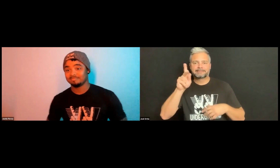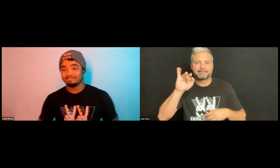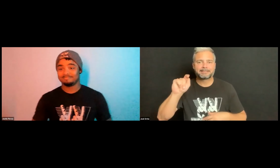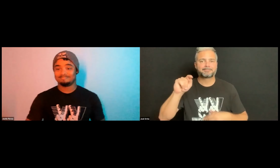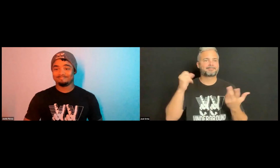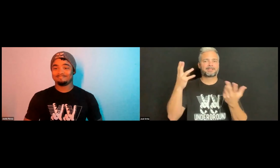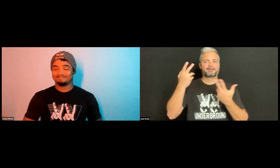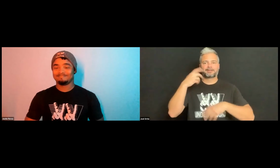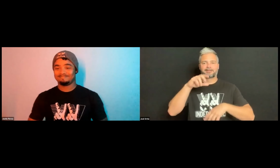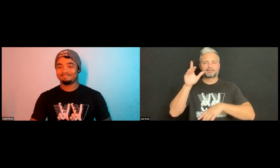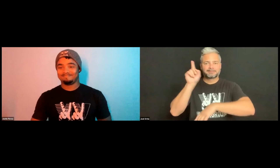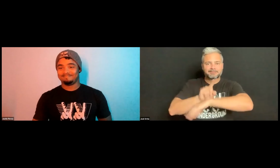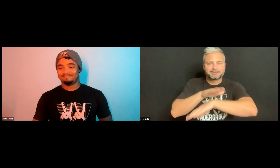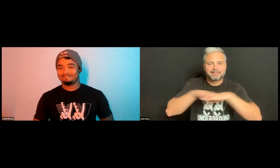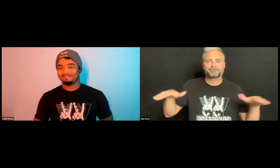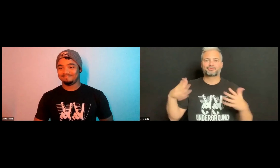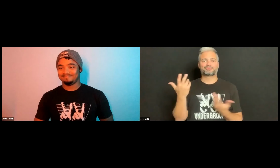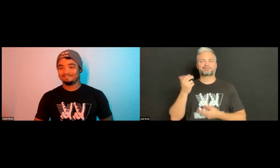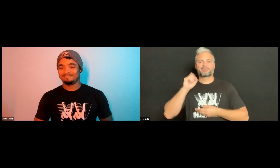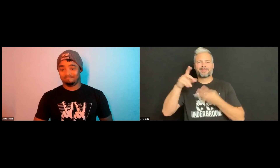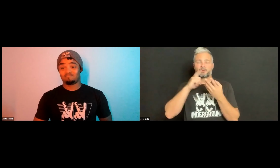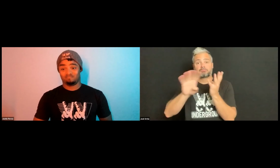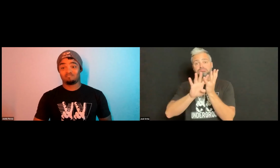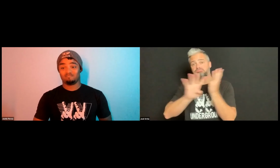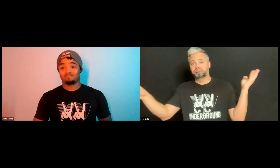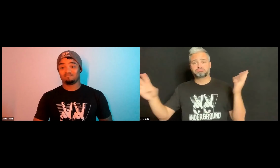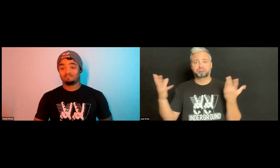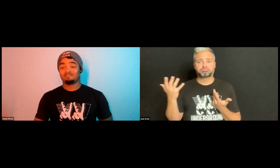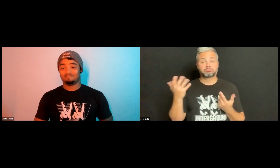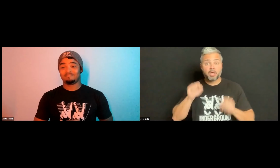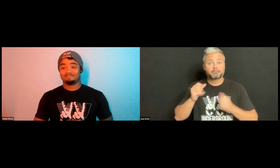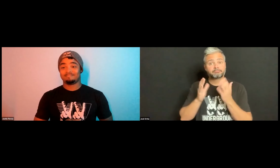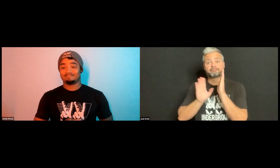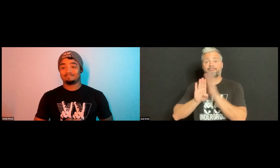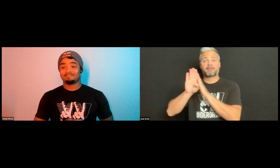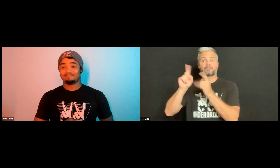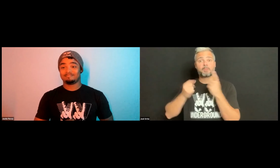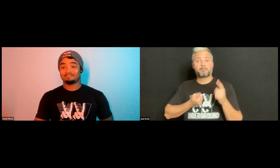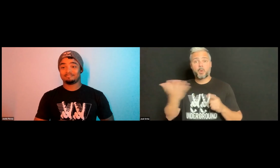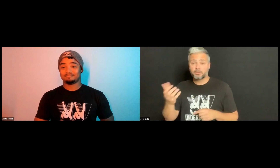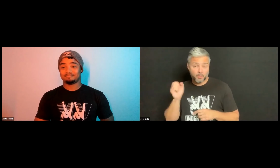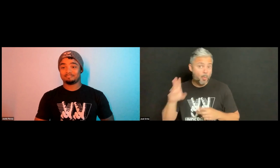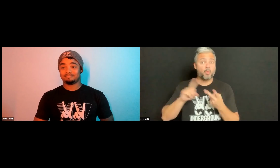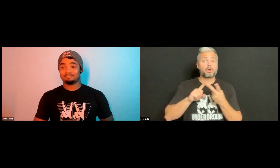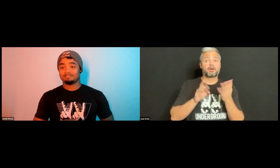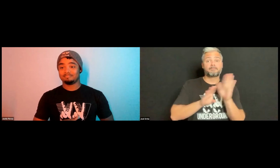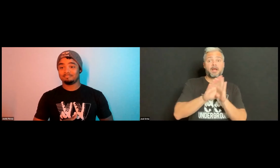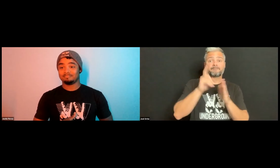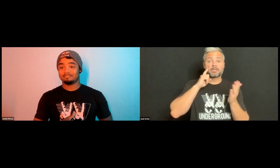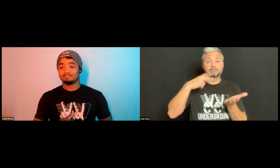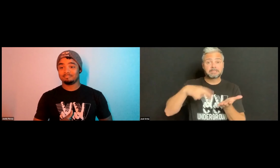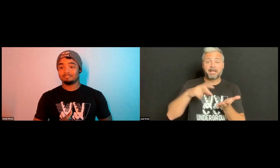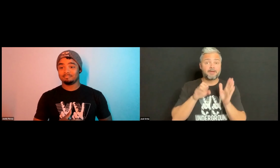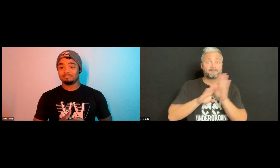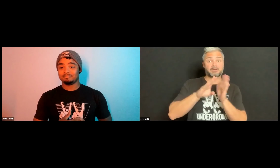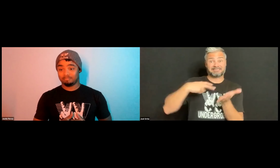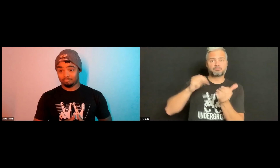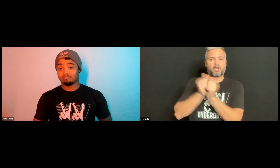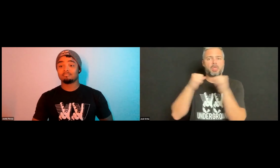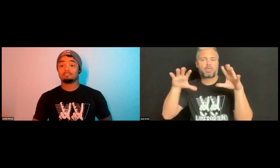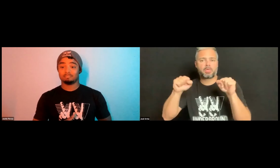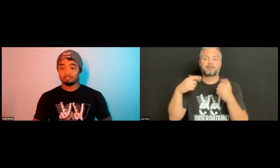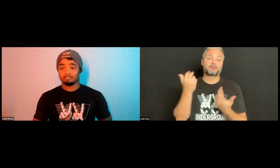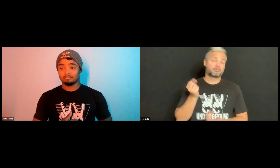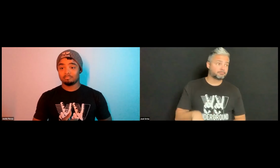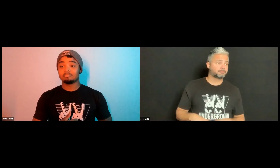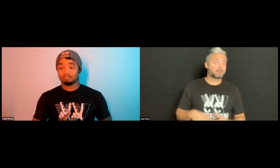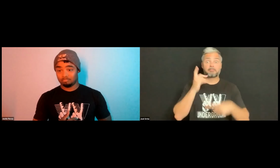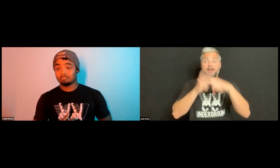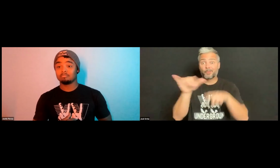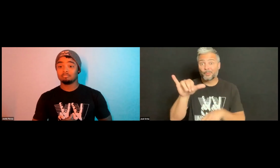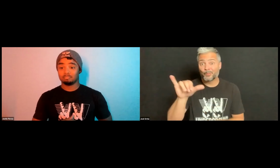Any time they come to the stage, whether it's for a skit or just a mime, or anything, we developed poetry, dance, everything involving signs.